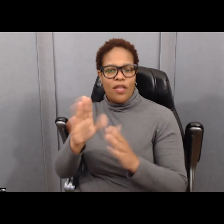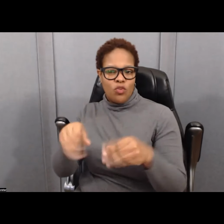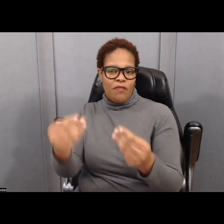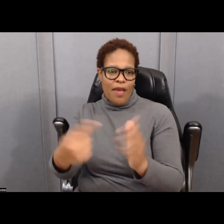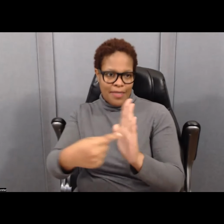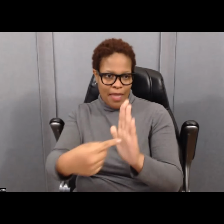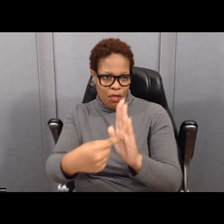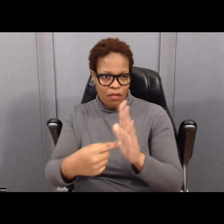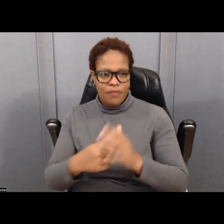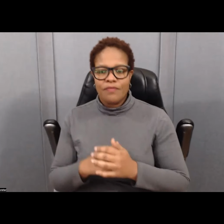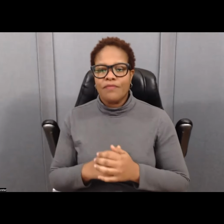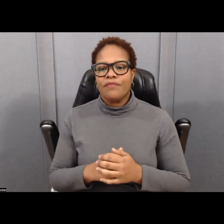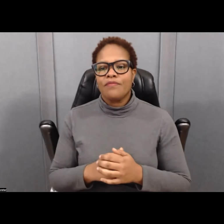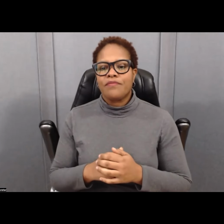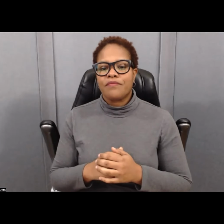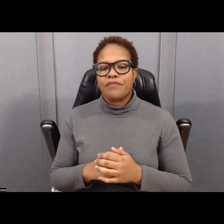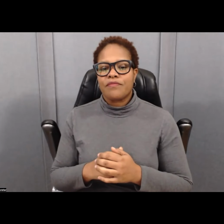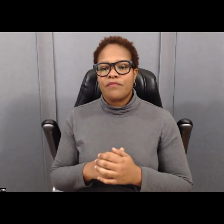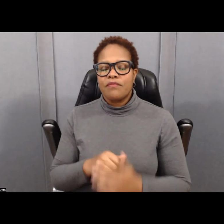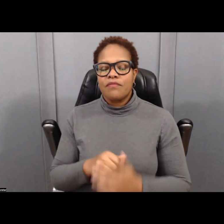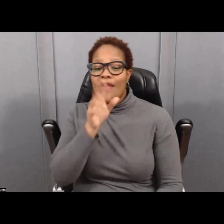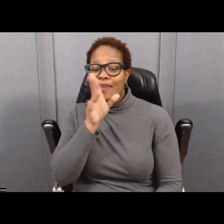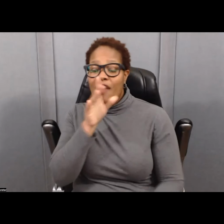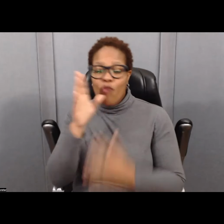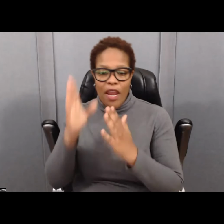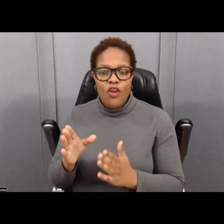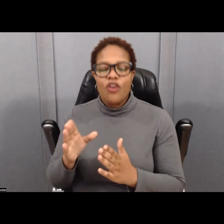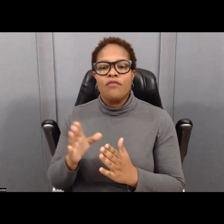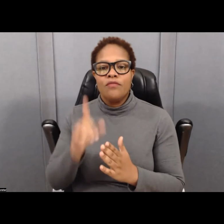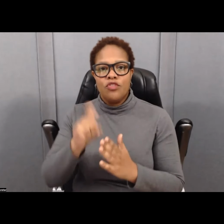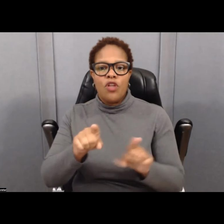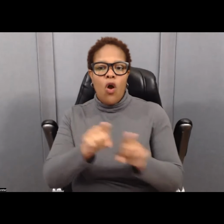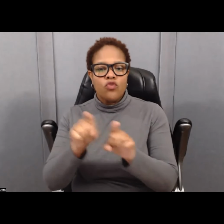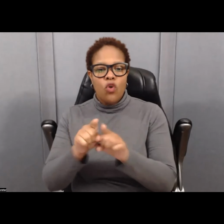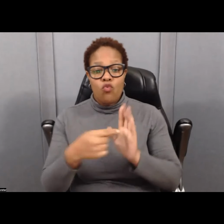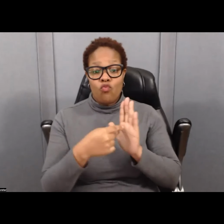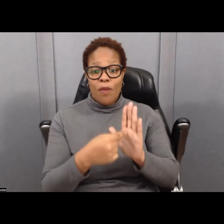A narrator should also be representative of the culture, that voice.